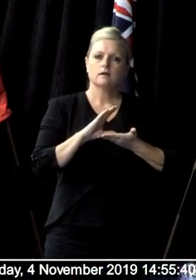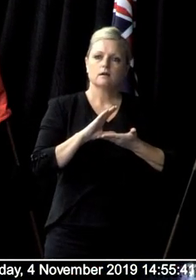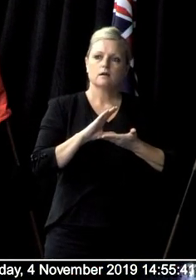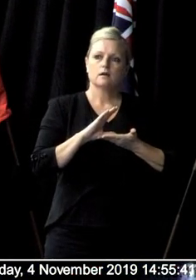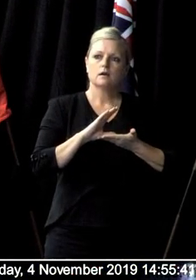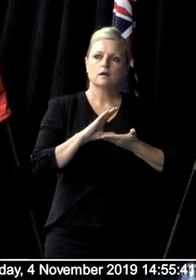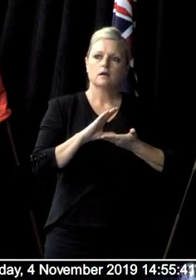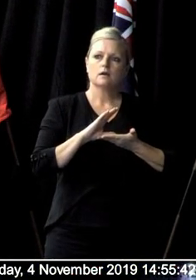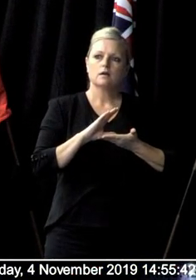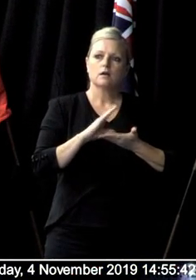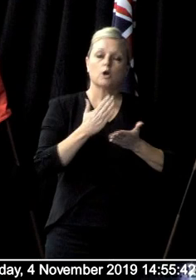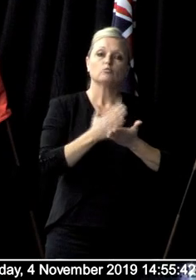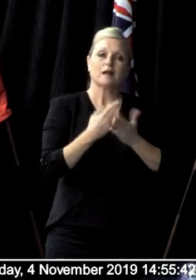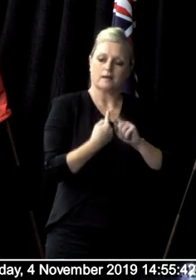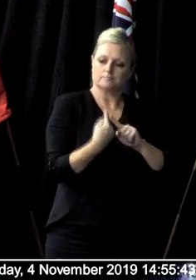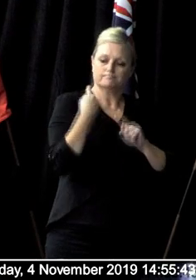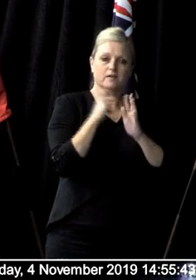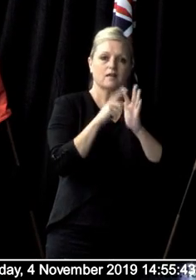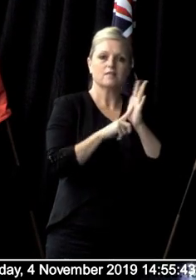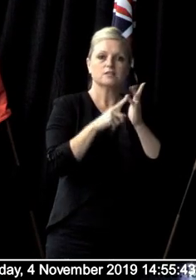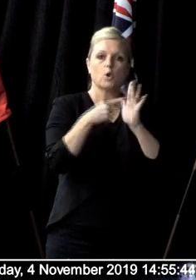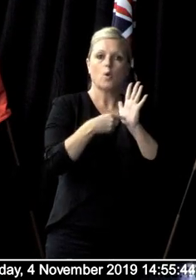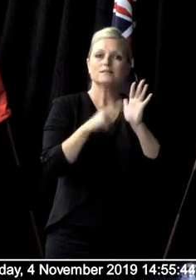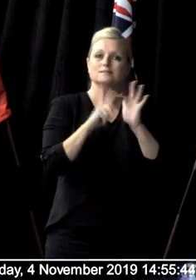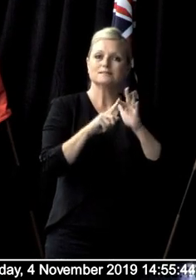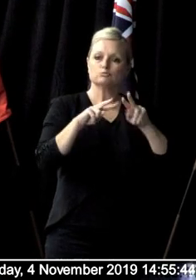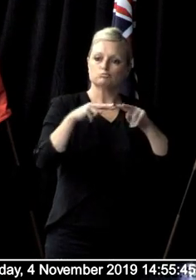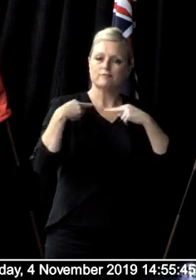recommendation from the Deloitte review into education.